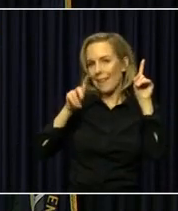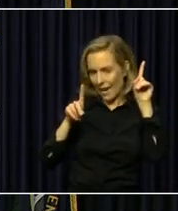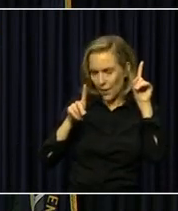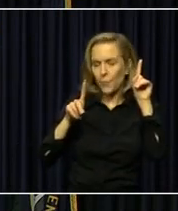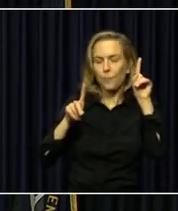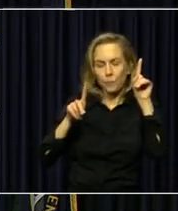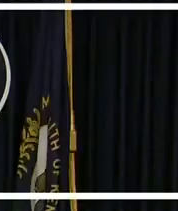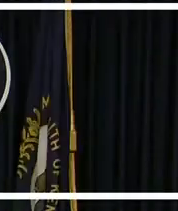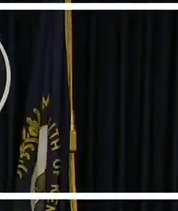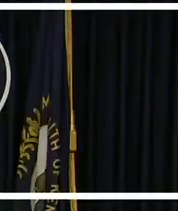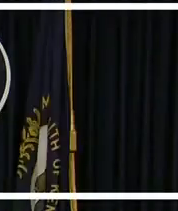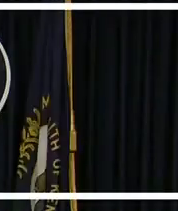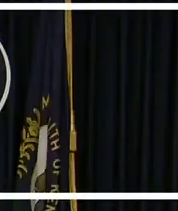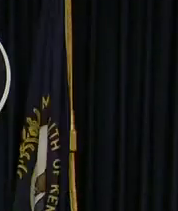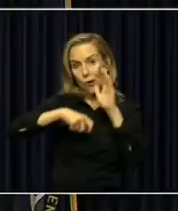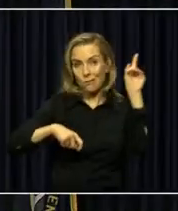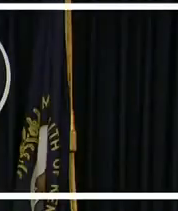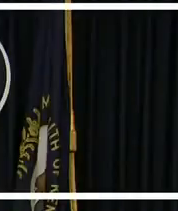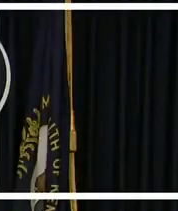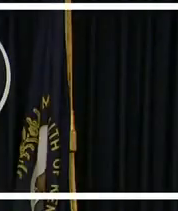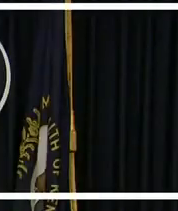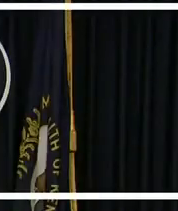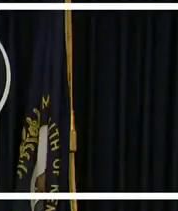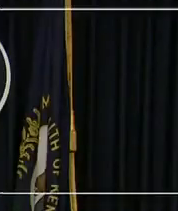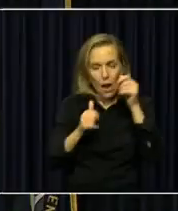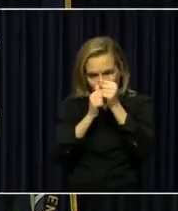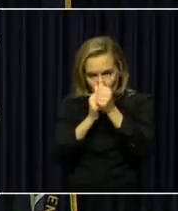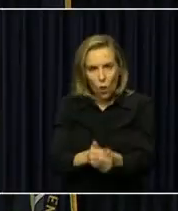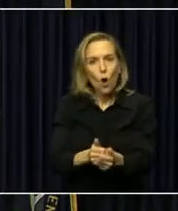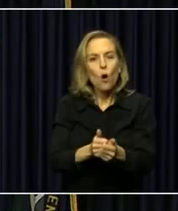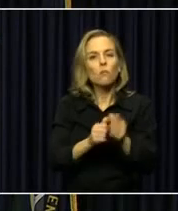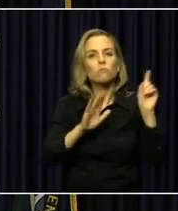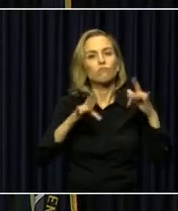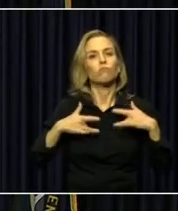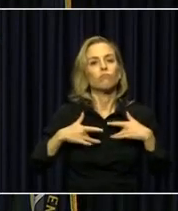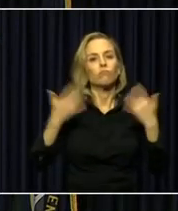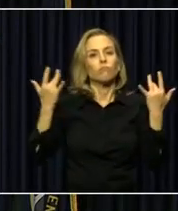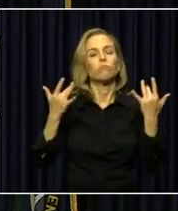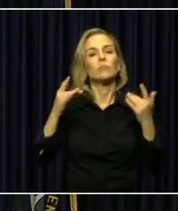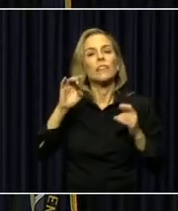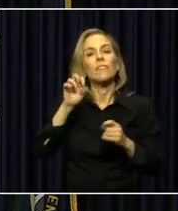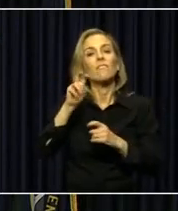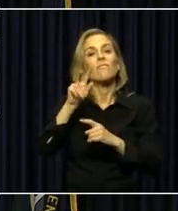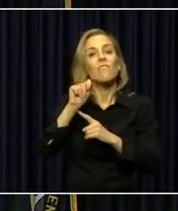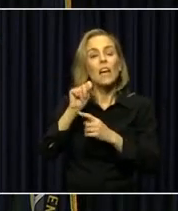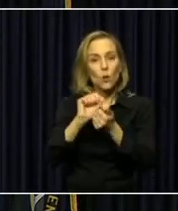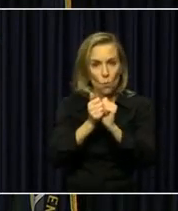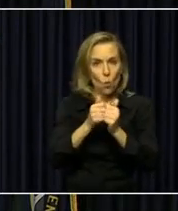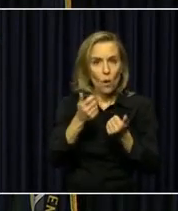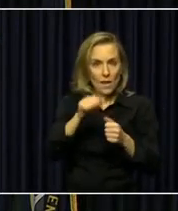SO WE ALWAYS TALK ABOUT THE TEN STEPS PLUS ONE.